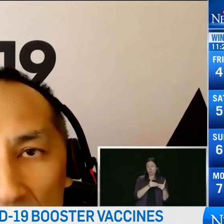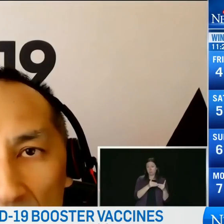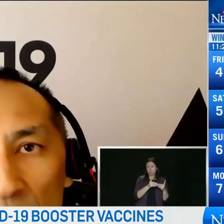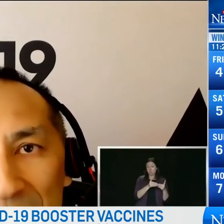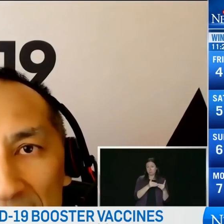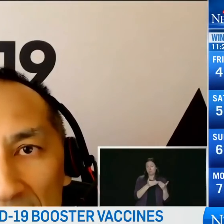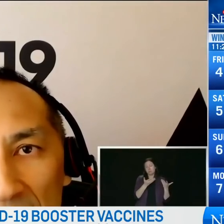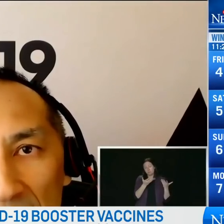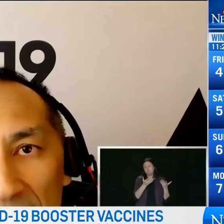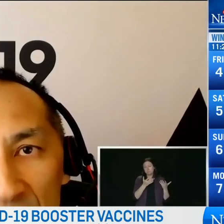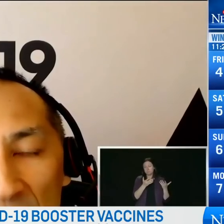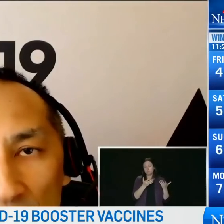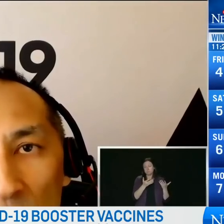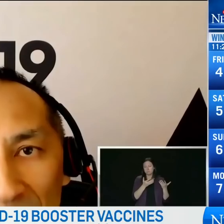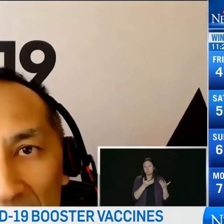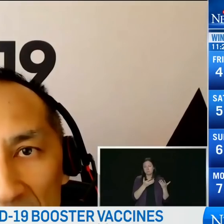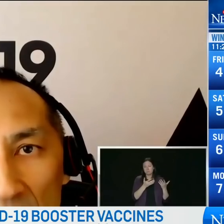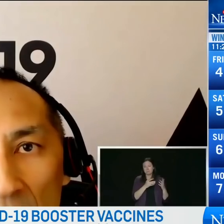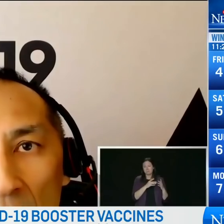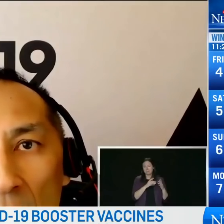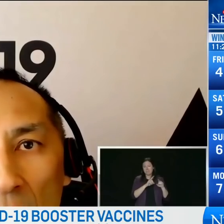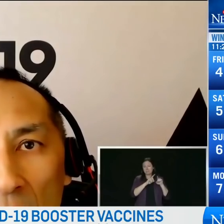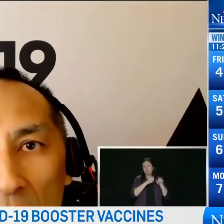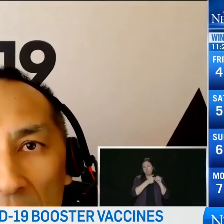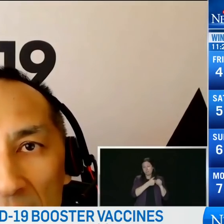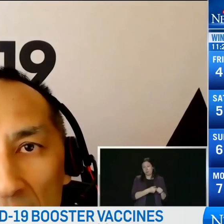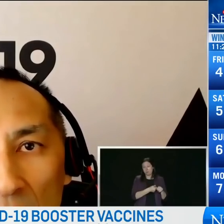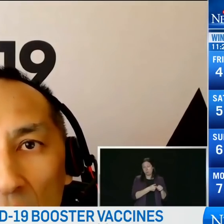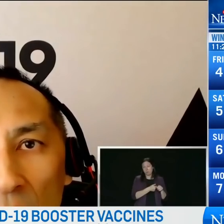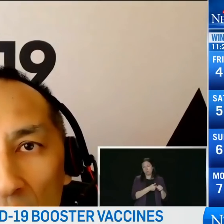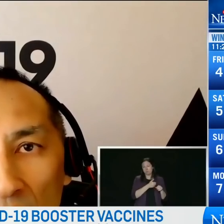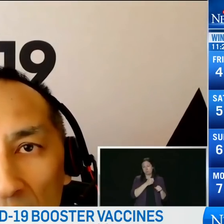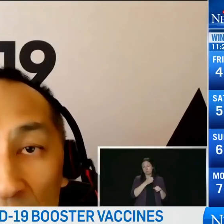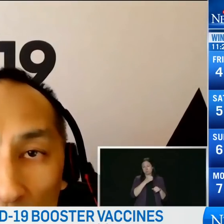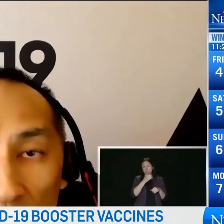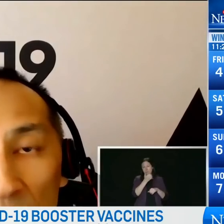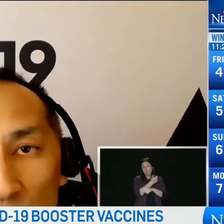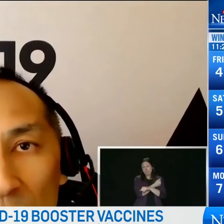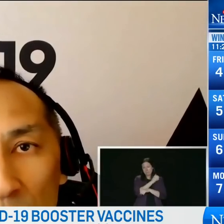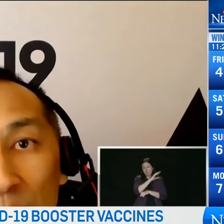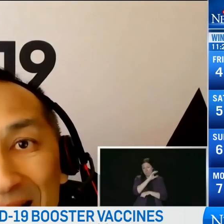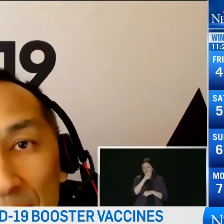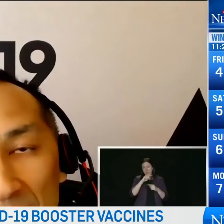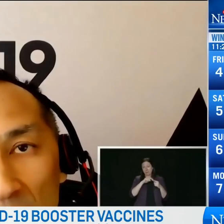IT'S APPLIED IN SHORTER INTERVAL